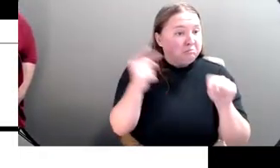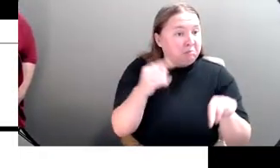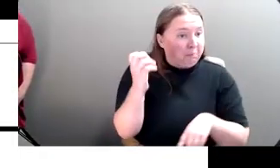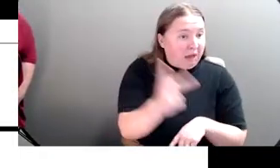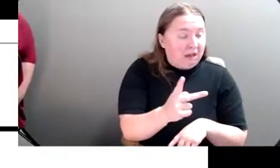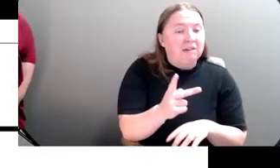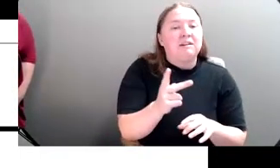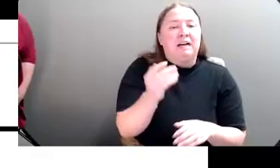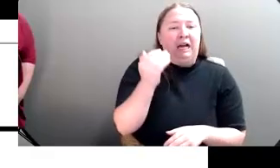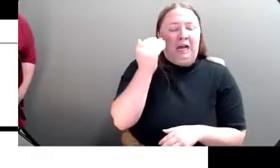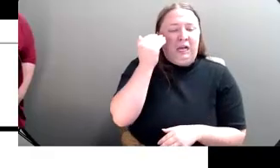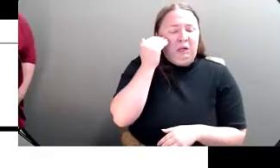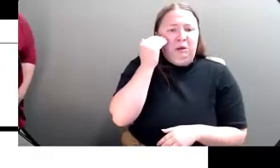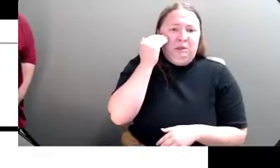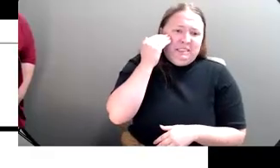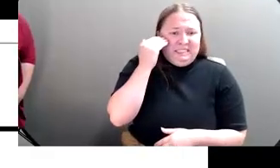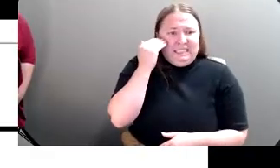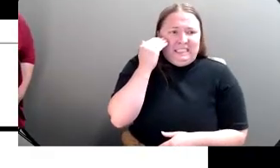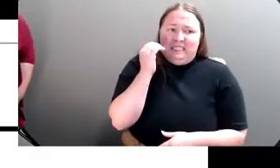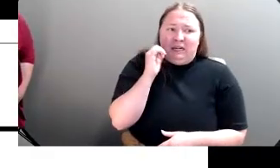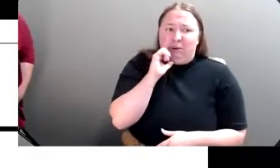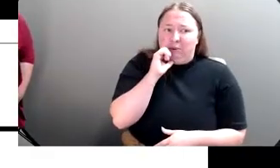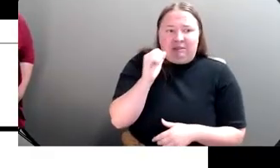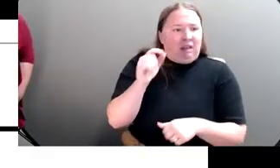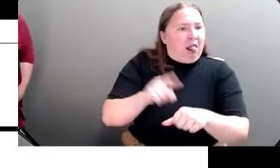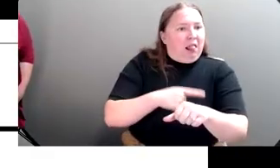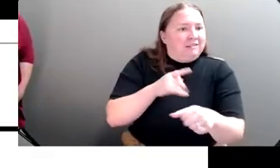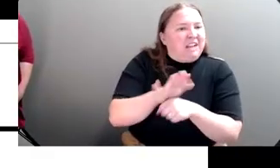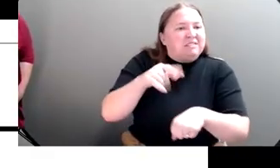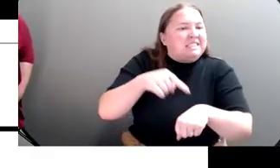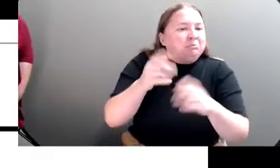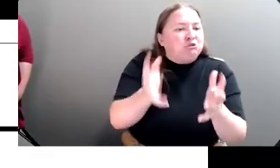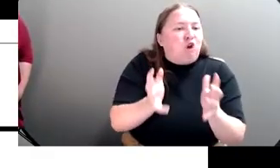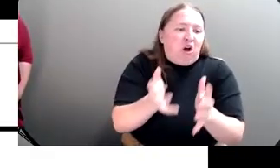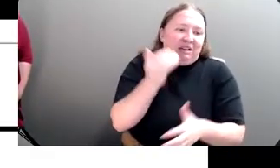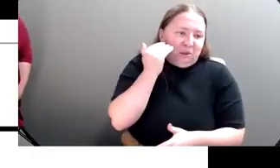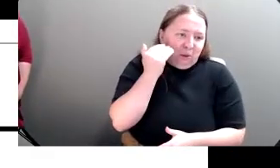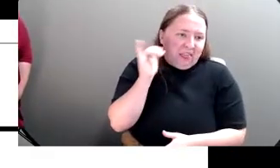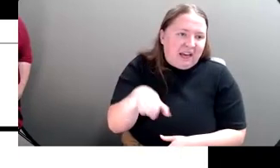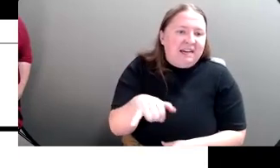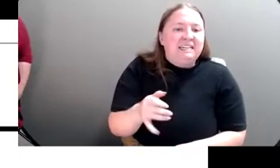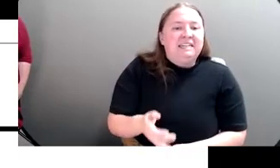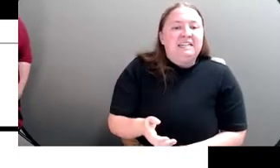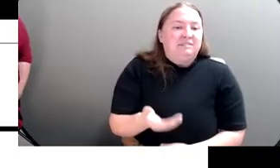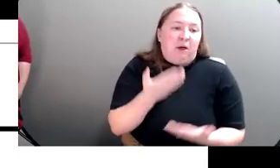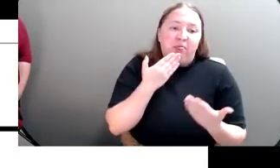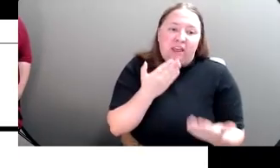And I know that that wasn't a very long time to talk. So, Yeah. So thank you so much.